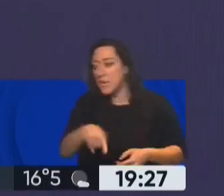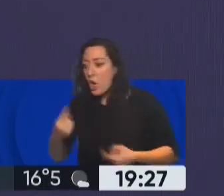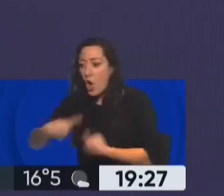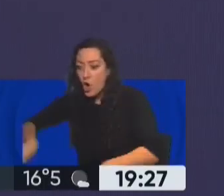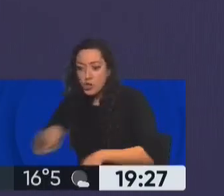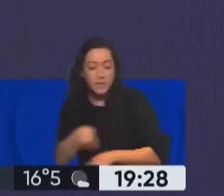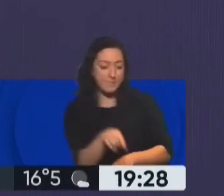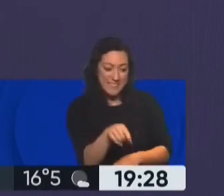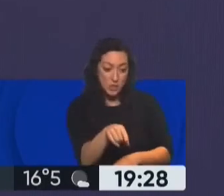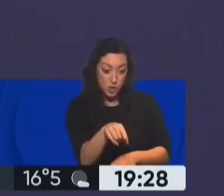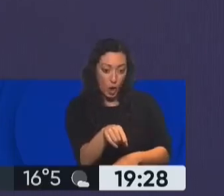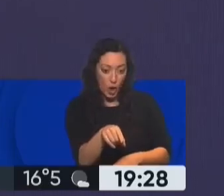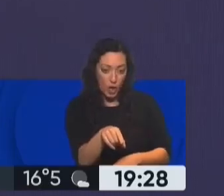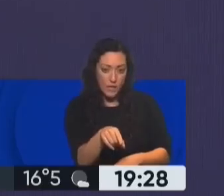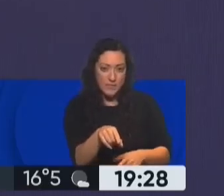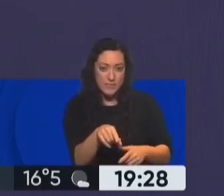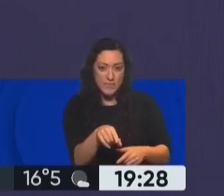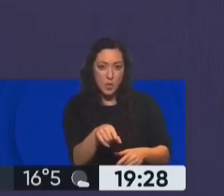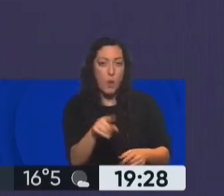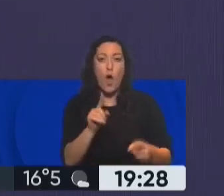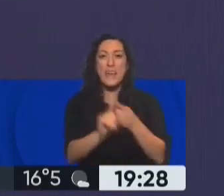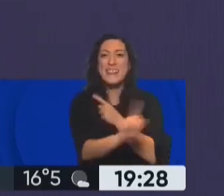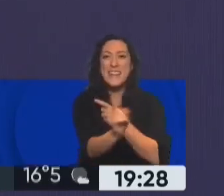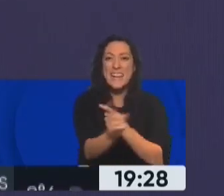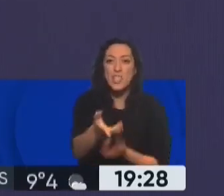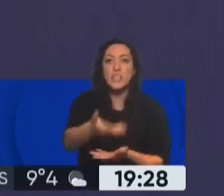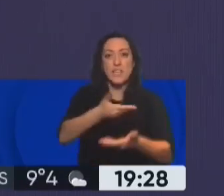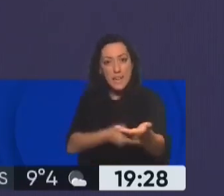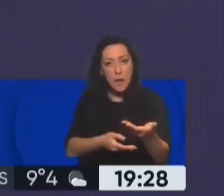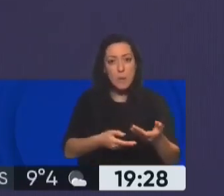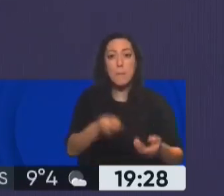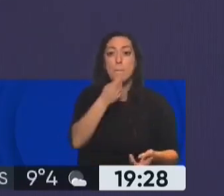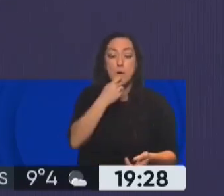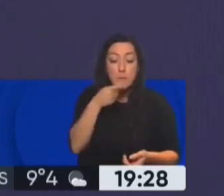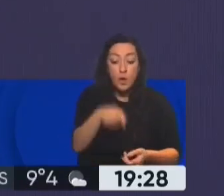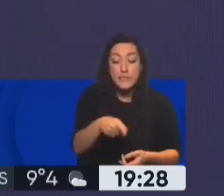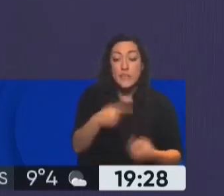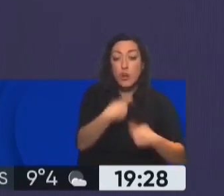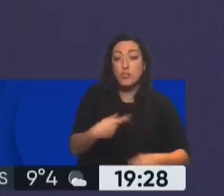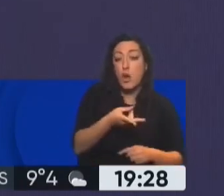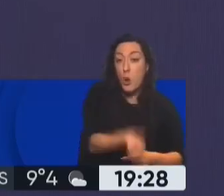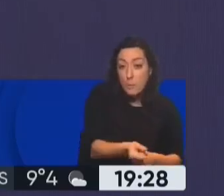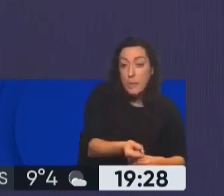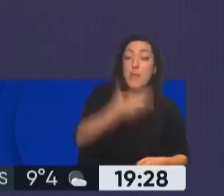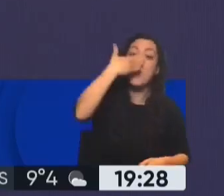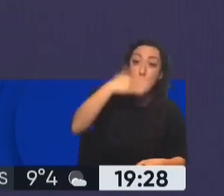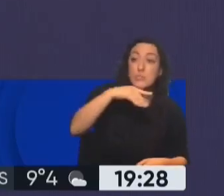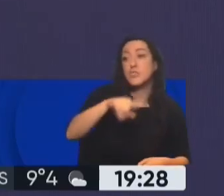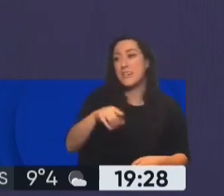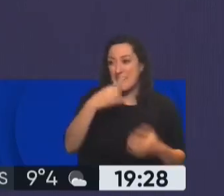And they used them as an indirect exchange mechanism. Then, suddenly, they bought that good and with that good and they bought the one they wanted.